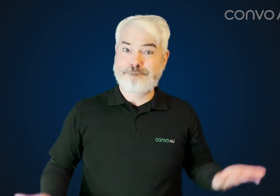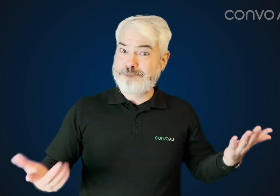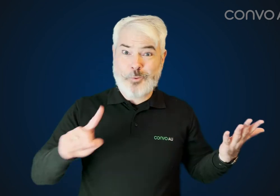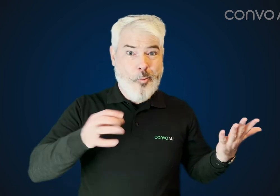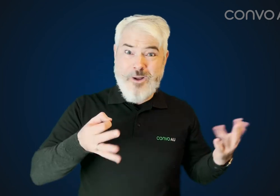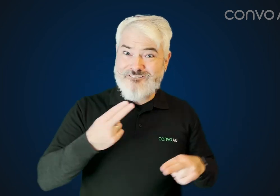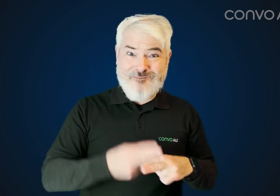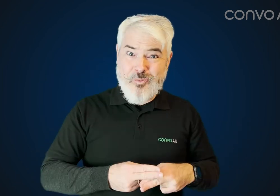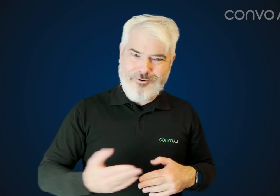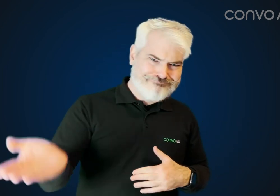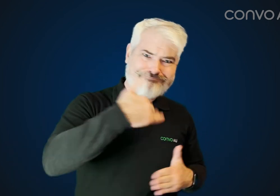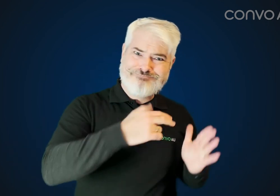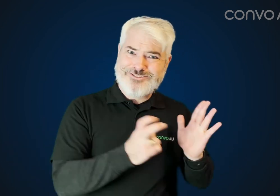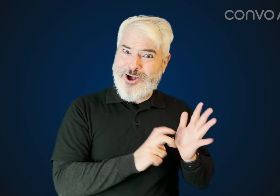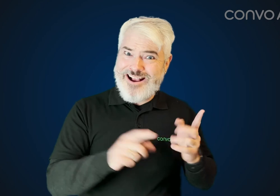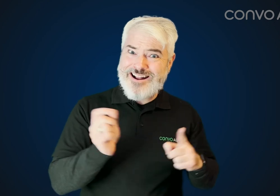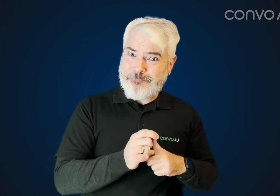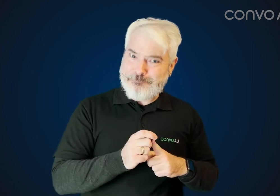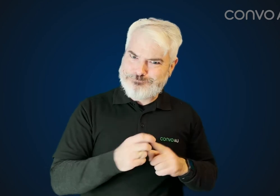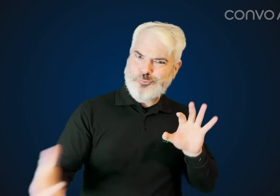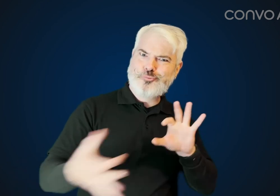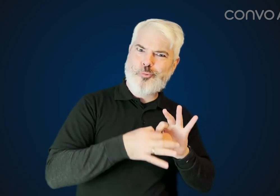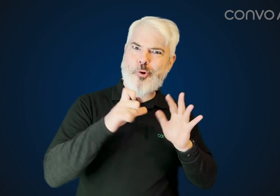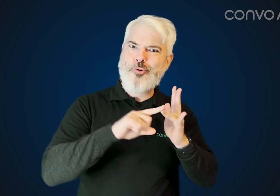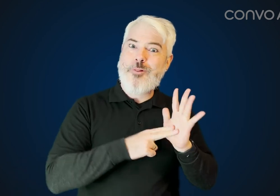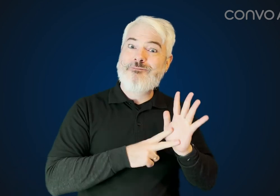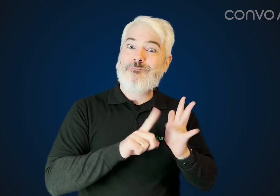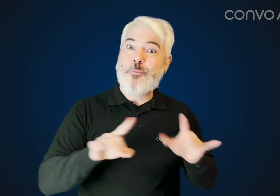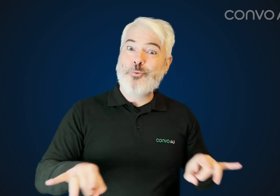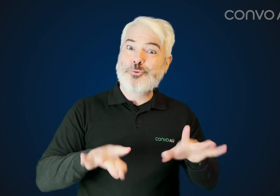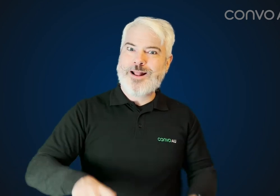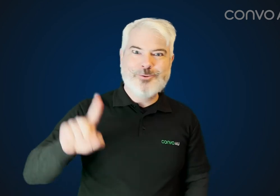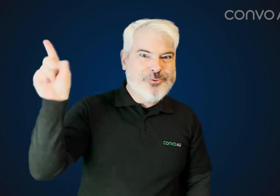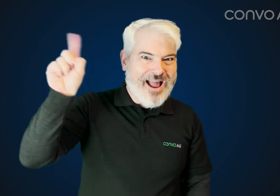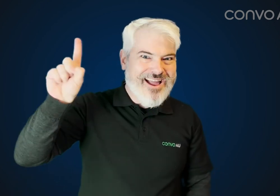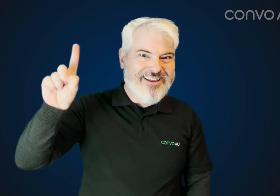Sign up today and use Convo Australia today.